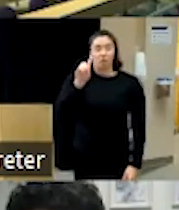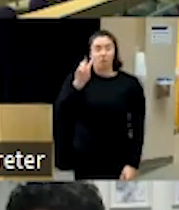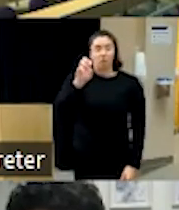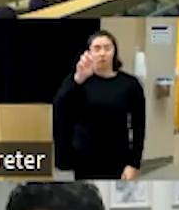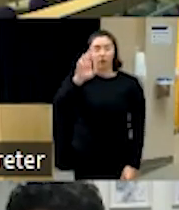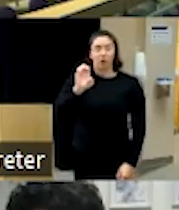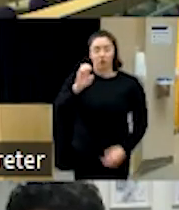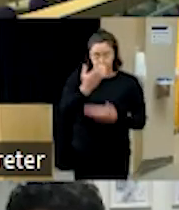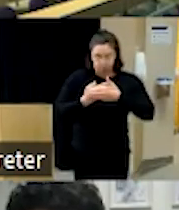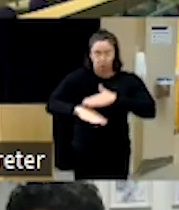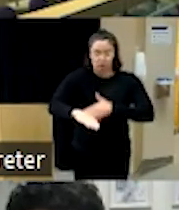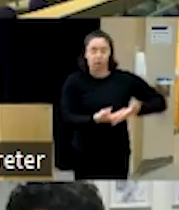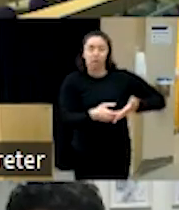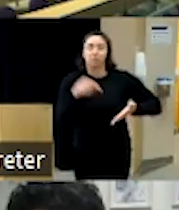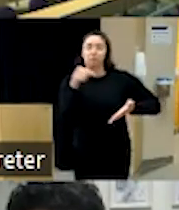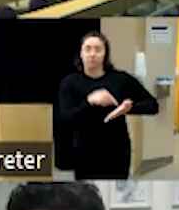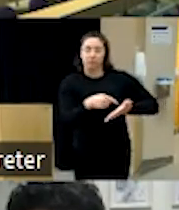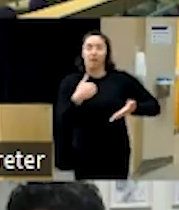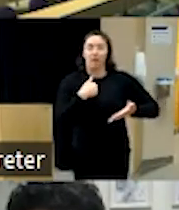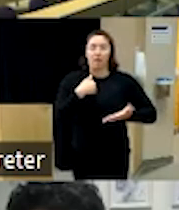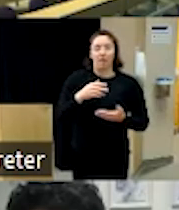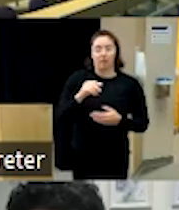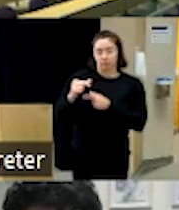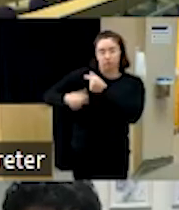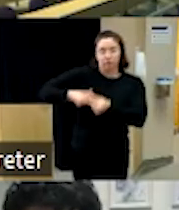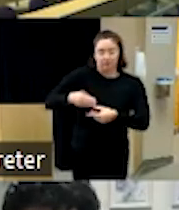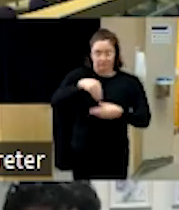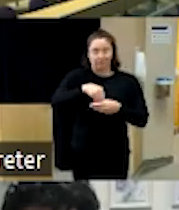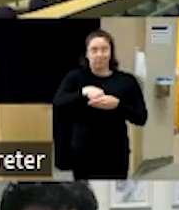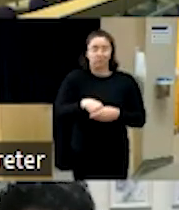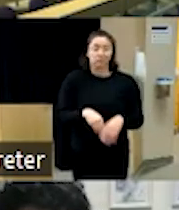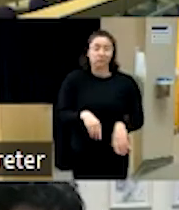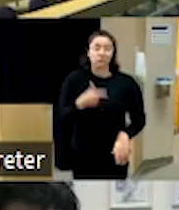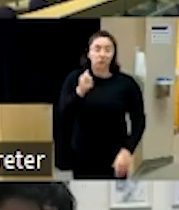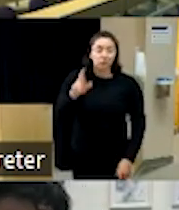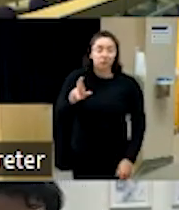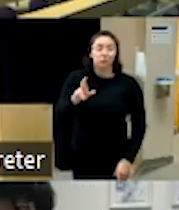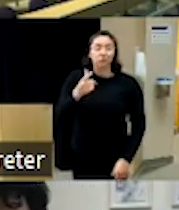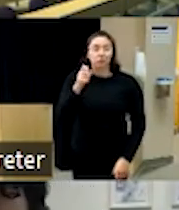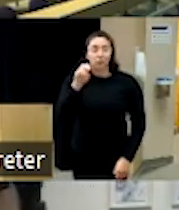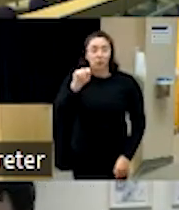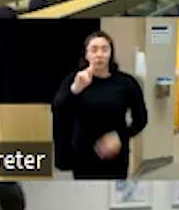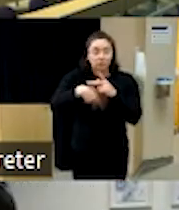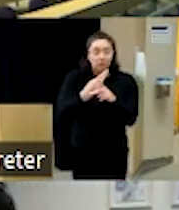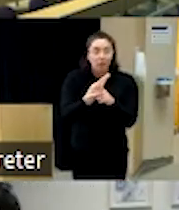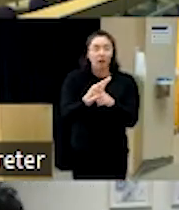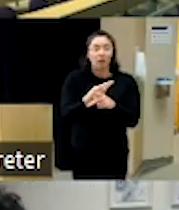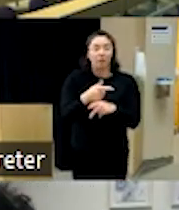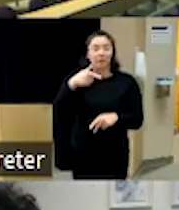your genotype epigenic epigenetic profiles your gender like all these innate mechanisms they make